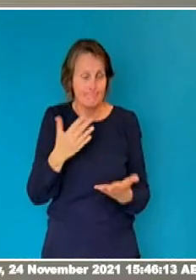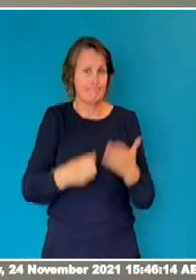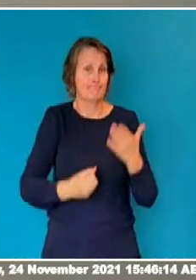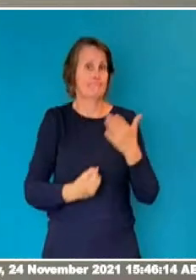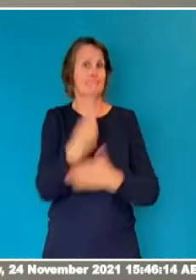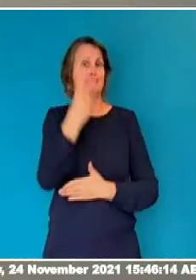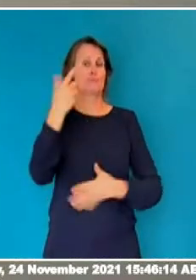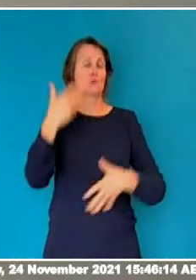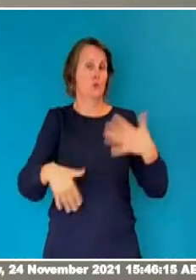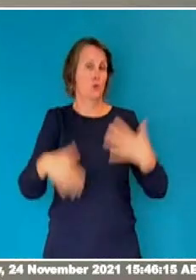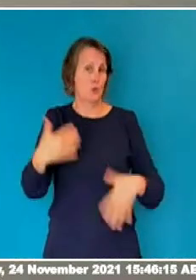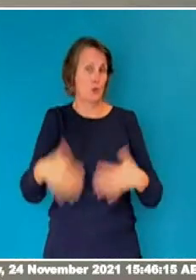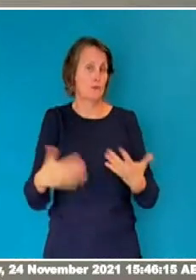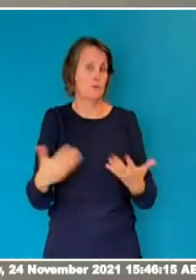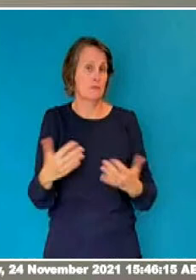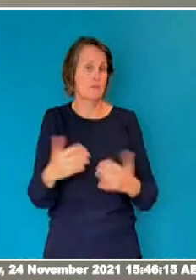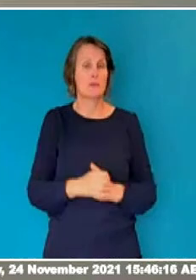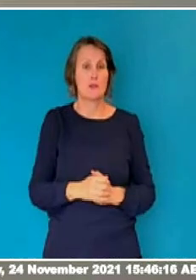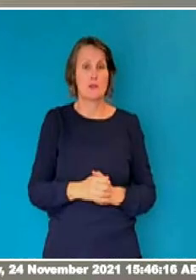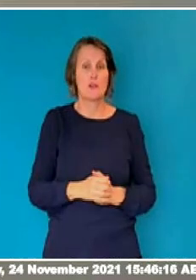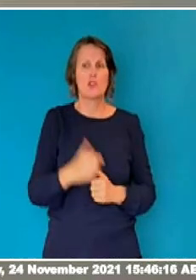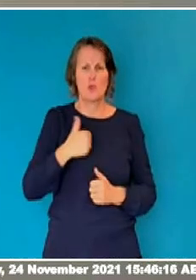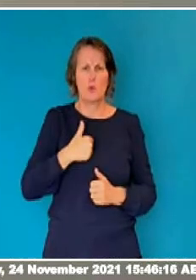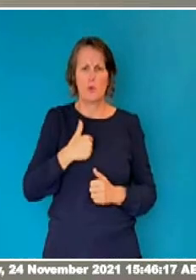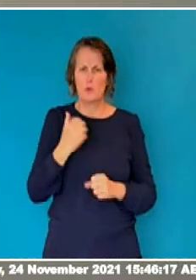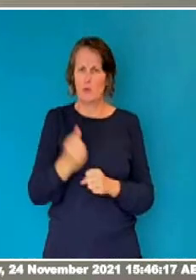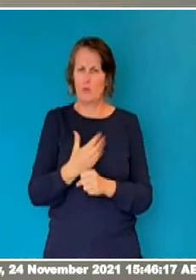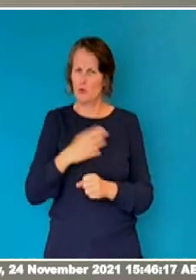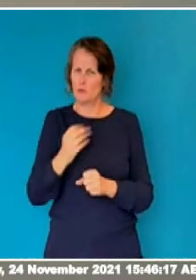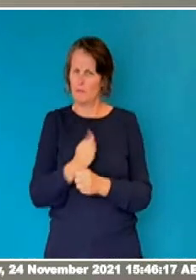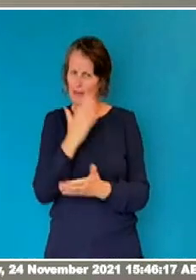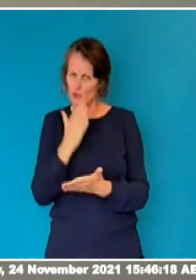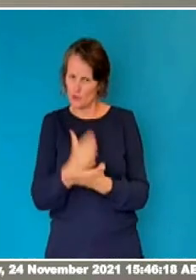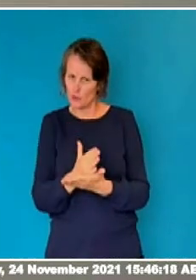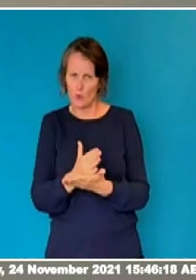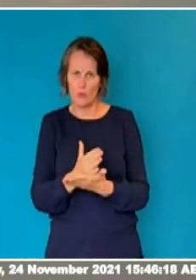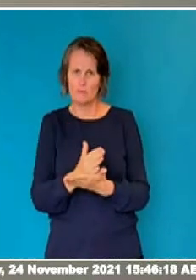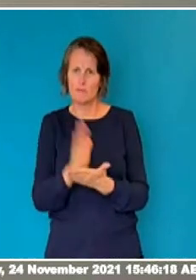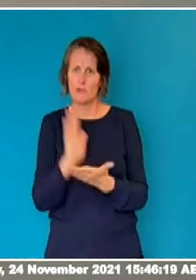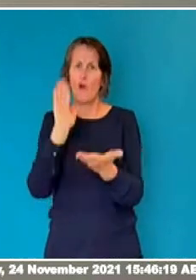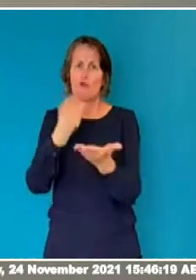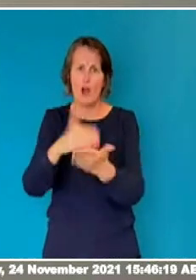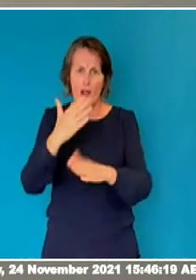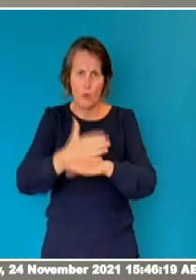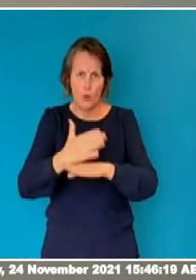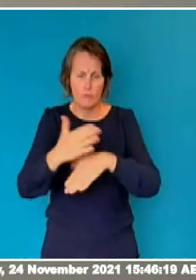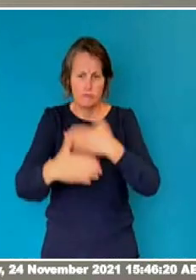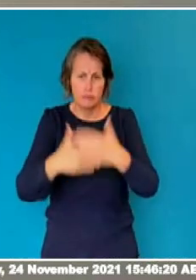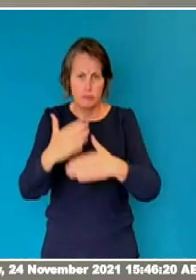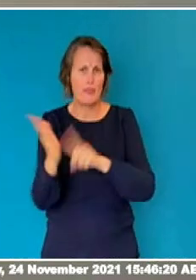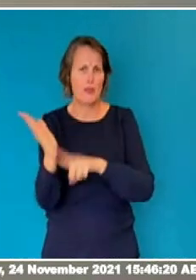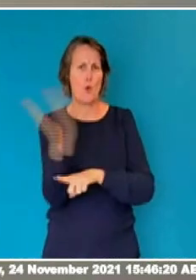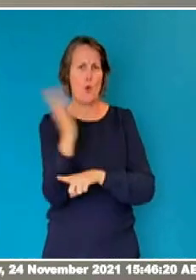they could be harmed. So our biggest focus is to ensure that everybody gets to return home safely each day from work.